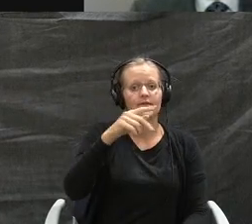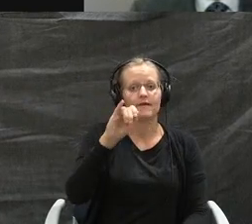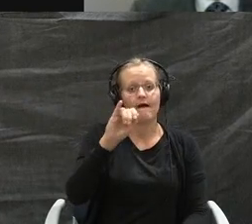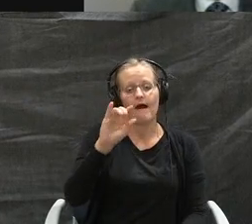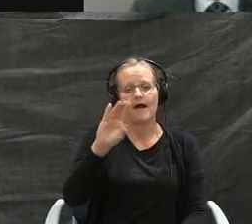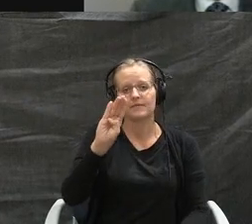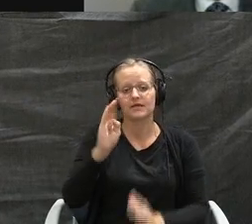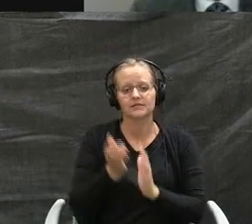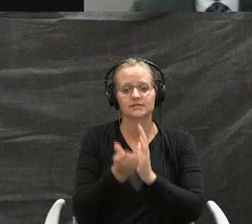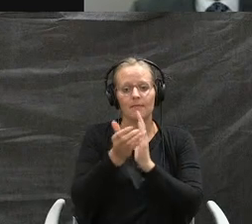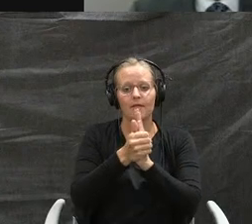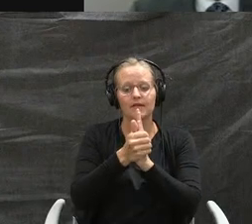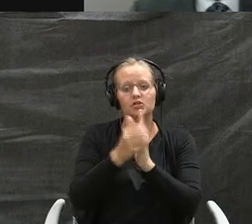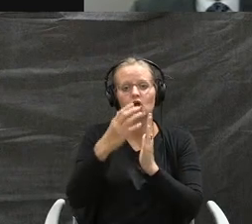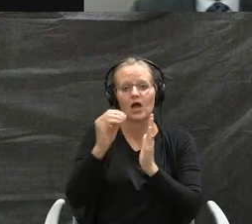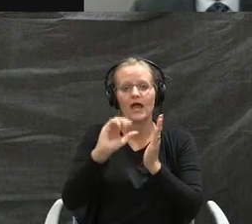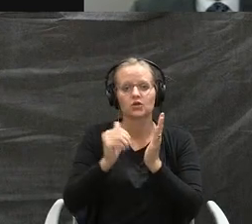materials as presented?